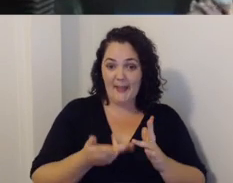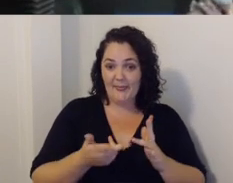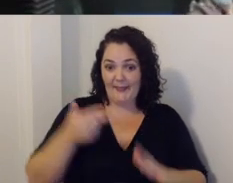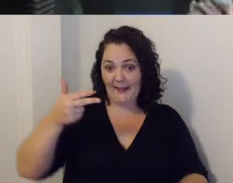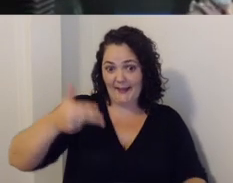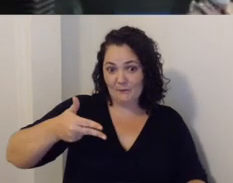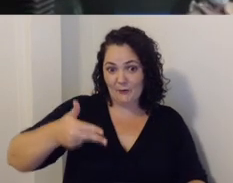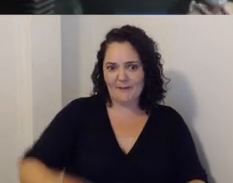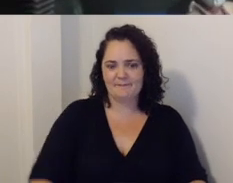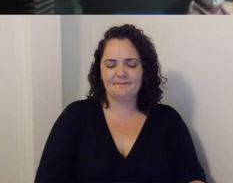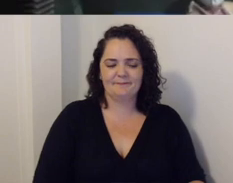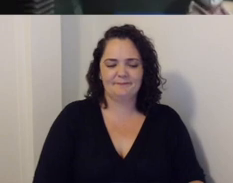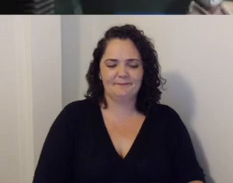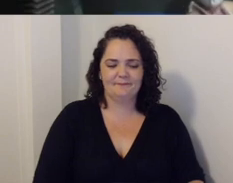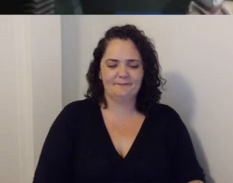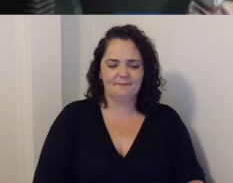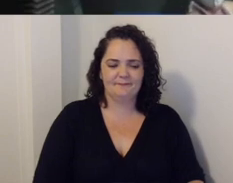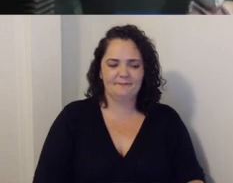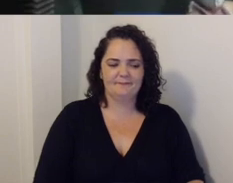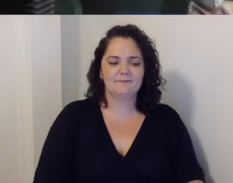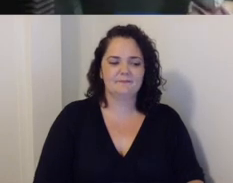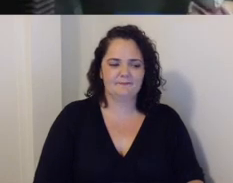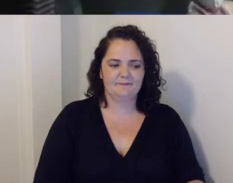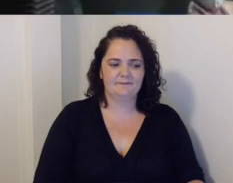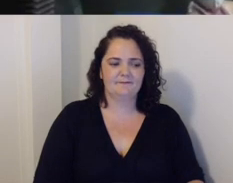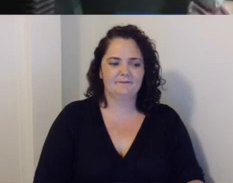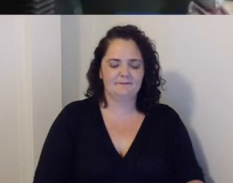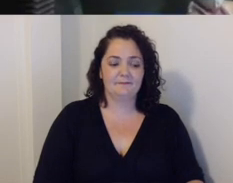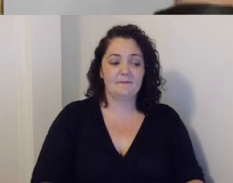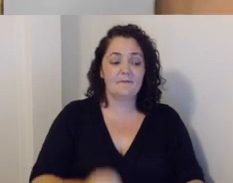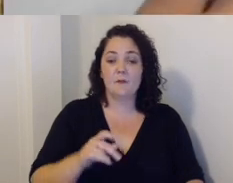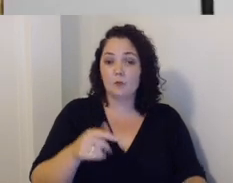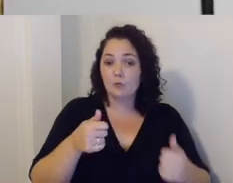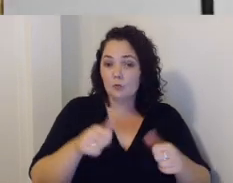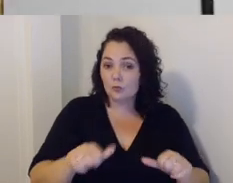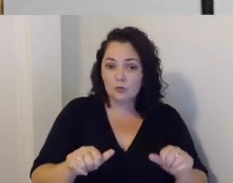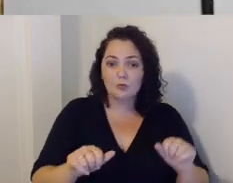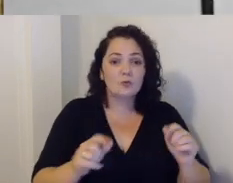going to set up my paper with chalk so i'm going to use chalk those of you have calcite or whiting